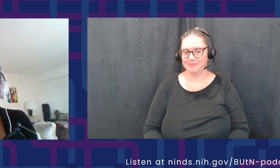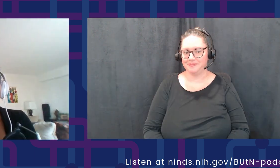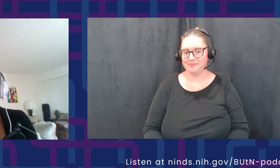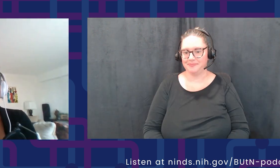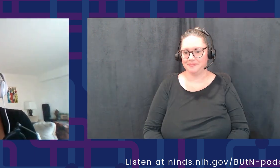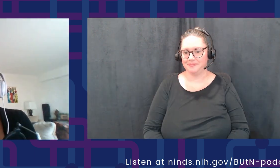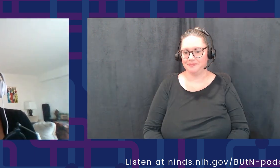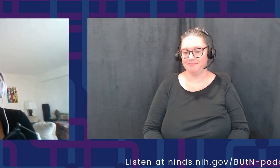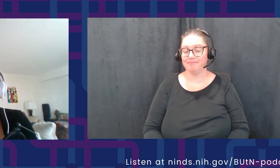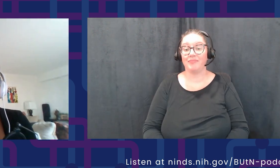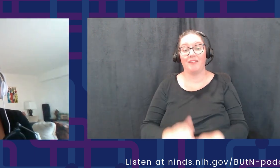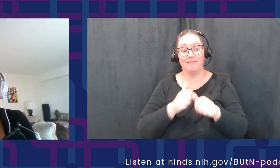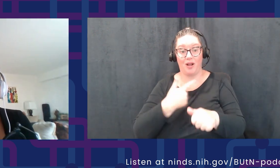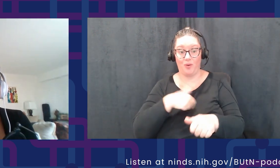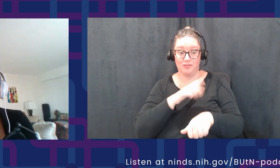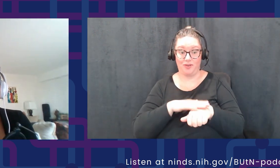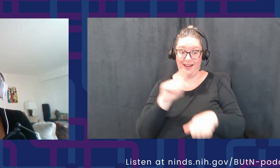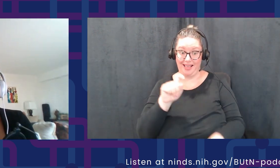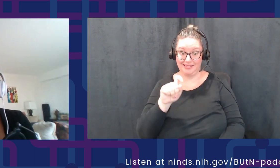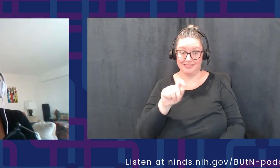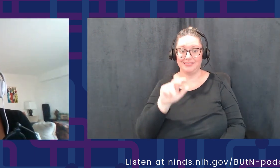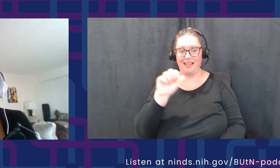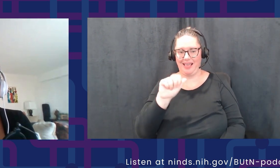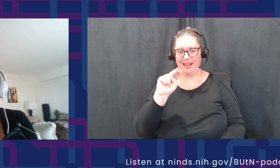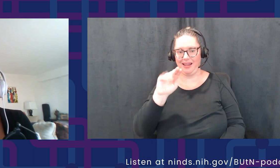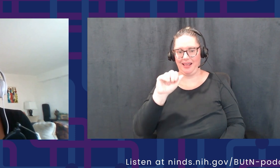Marguerite Matthews: Follow us on X @NINDSDiversity.